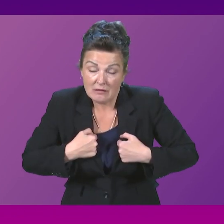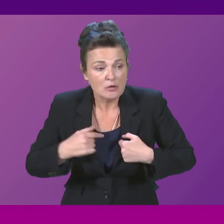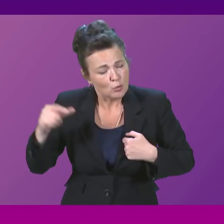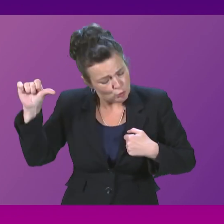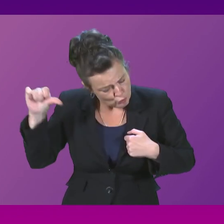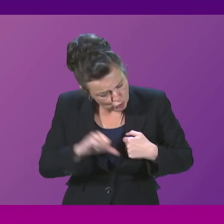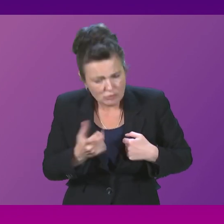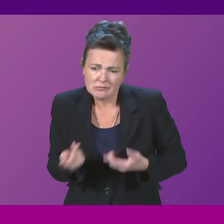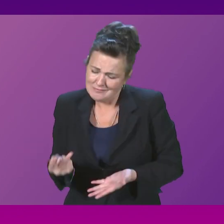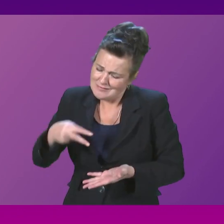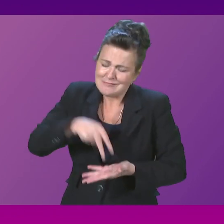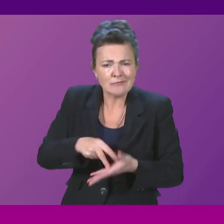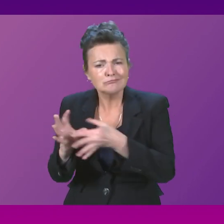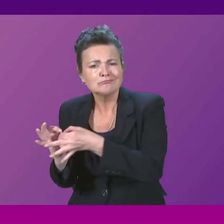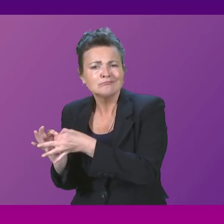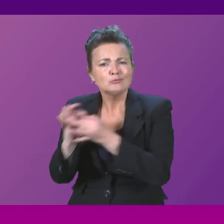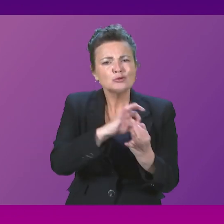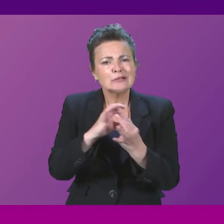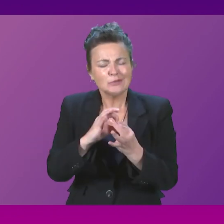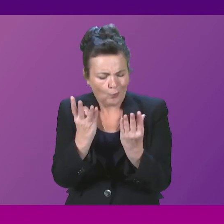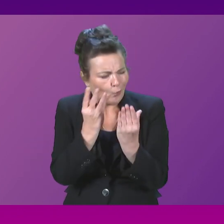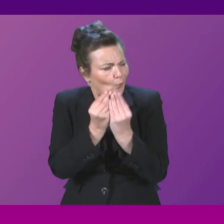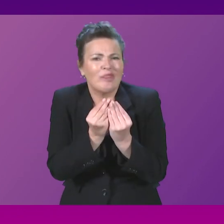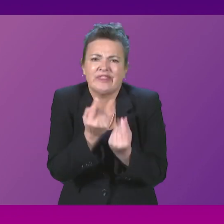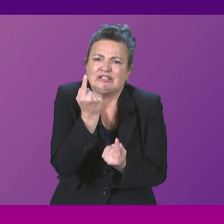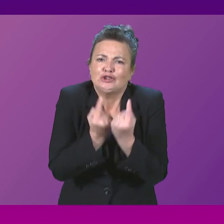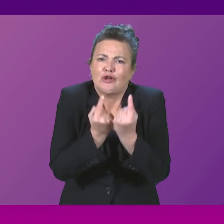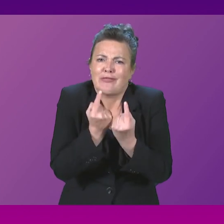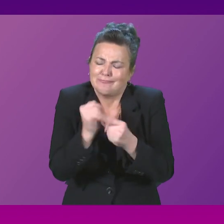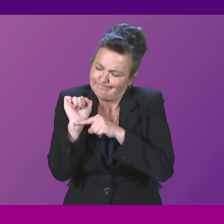should all stand united and in solidarity against racism.